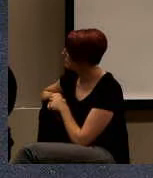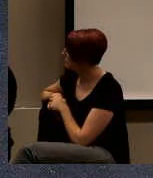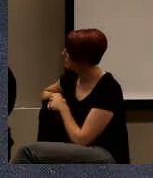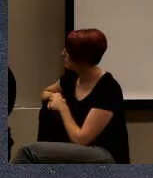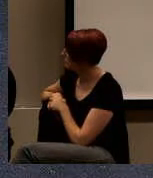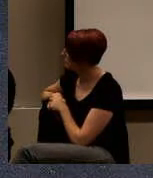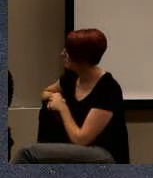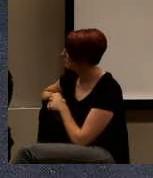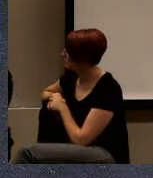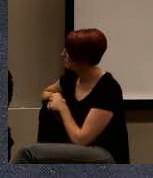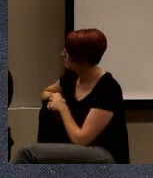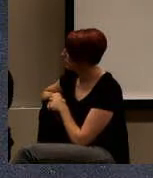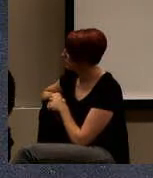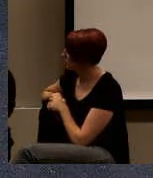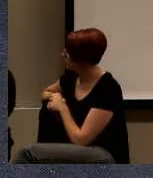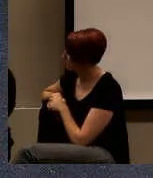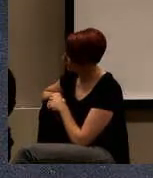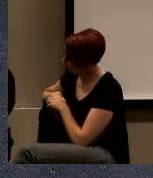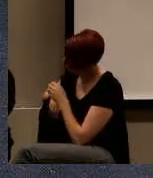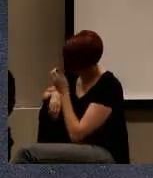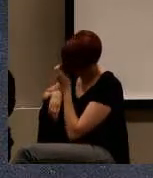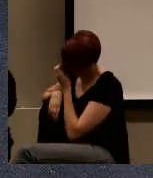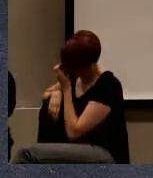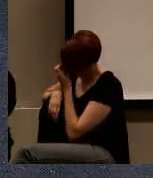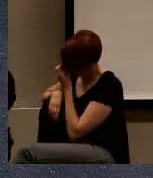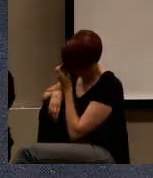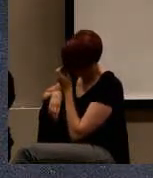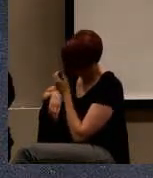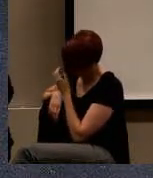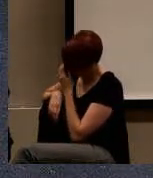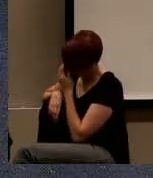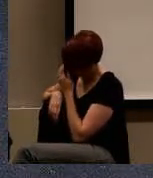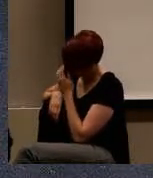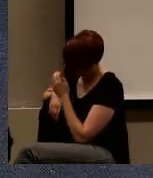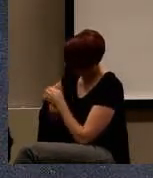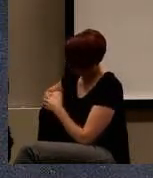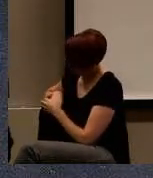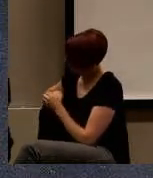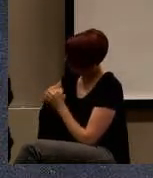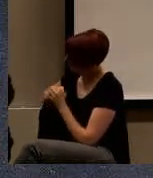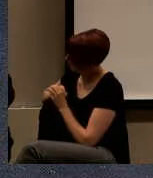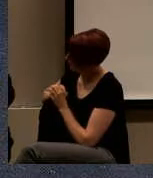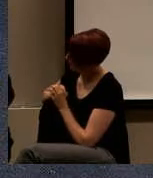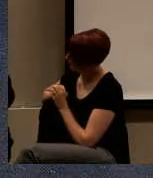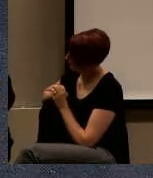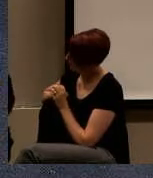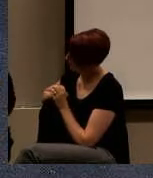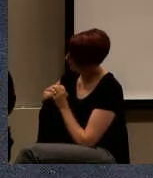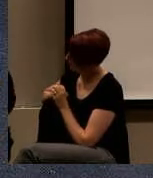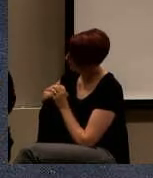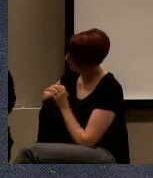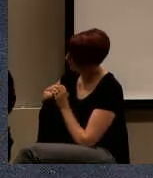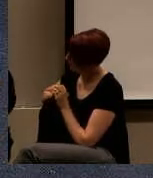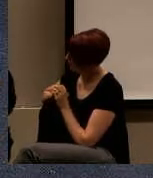alertness, your level, being awake.